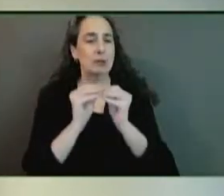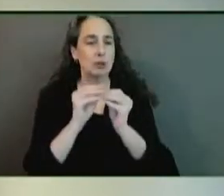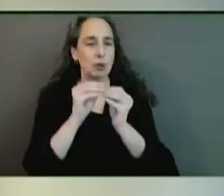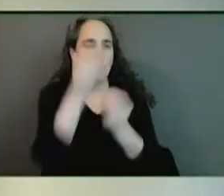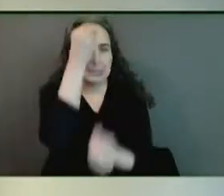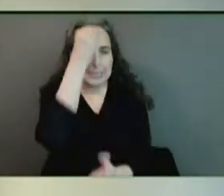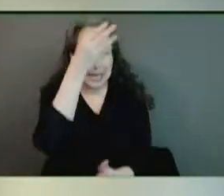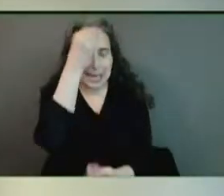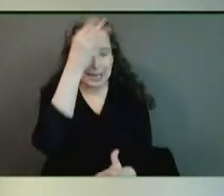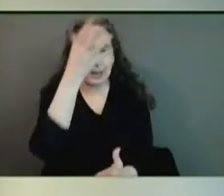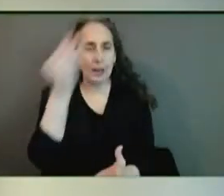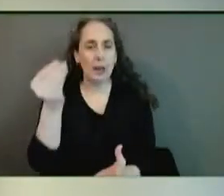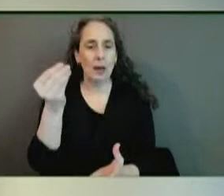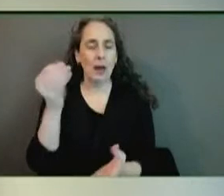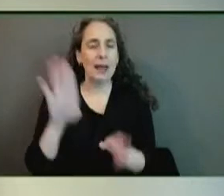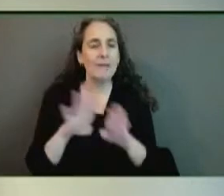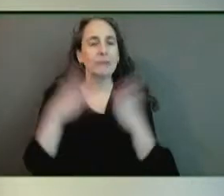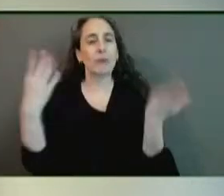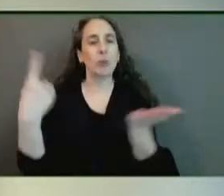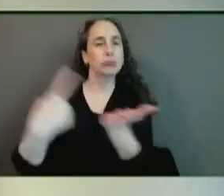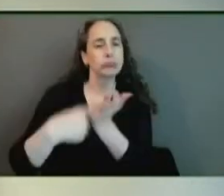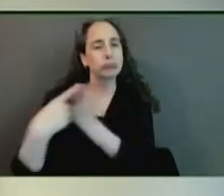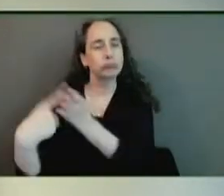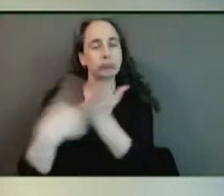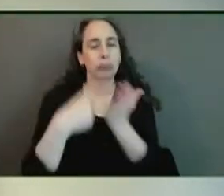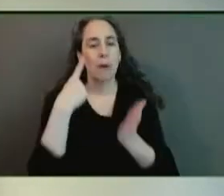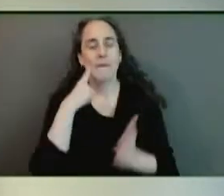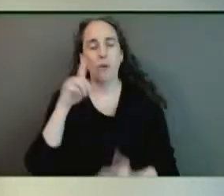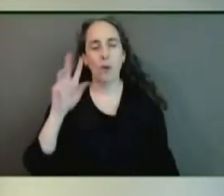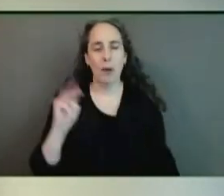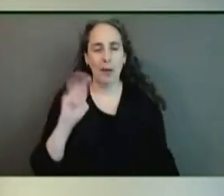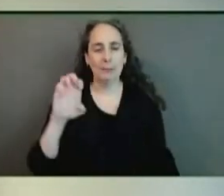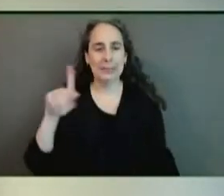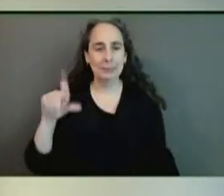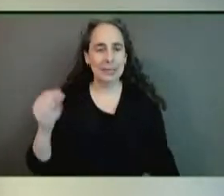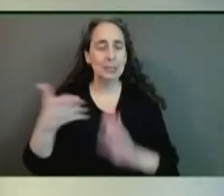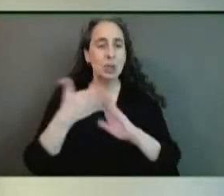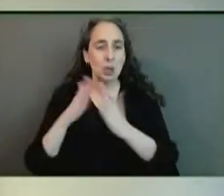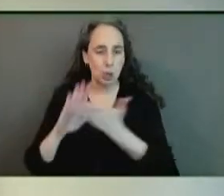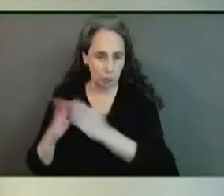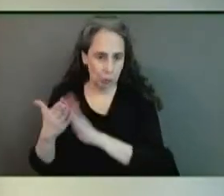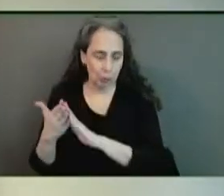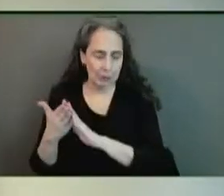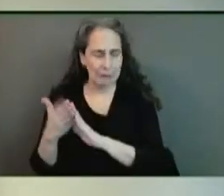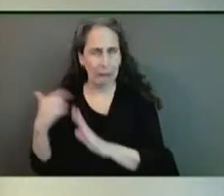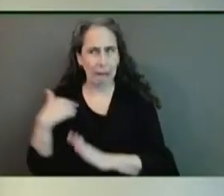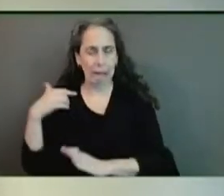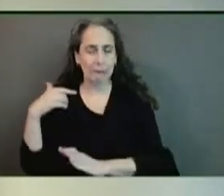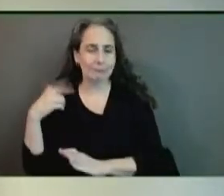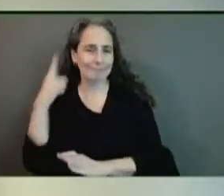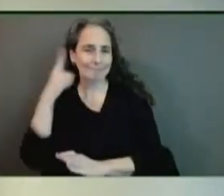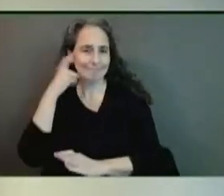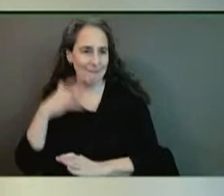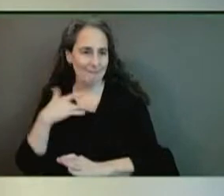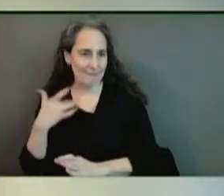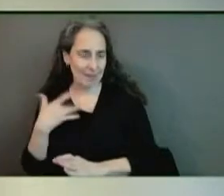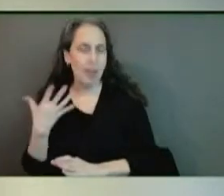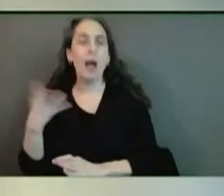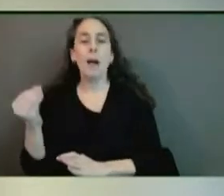offer feedback. As for additional data and have an open